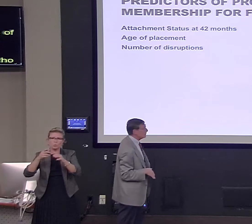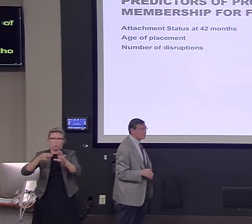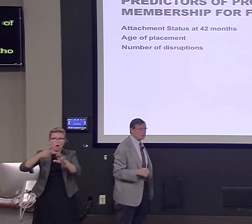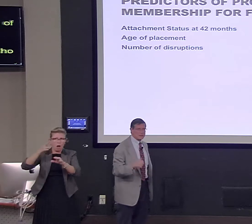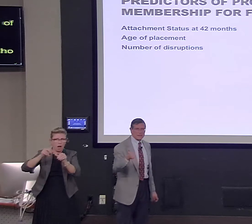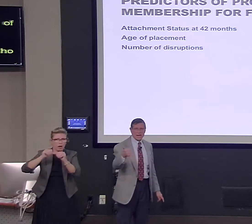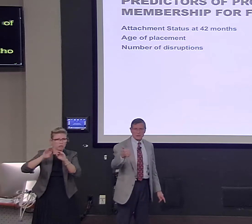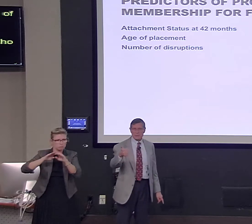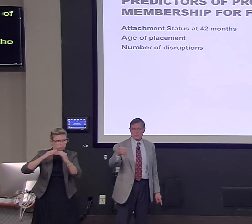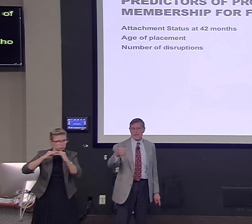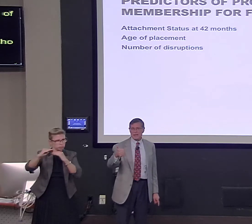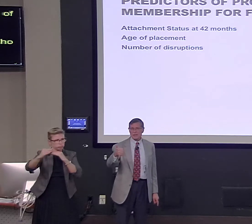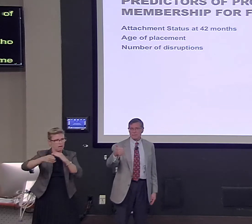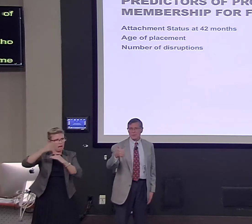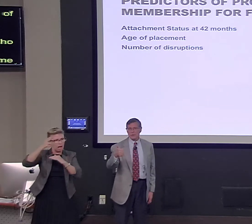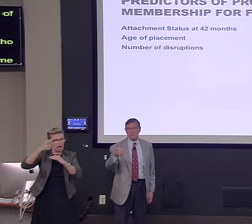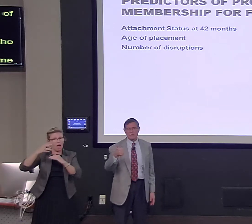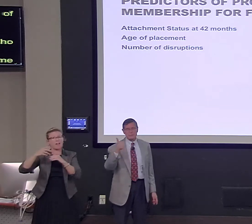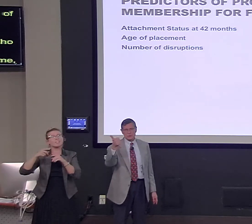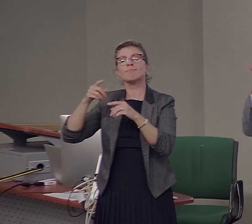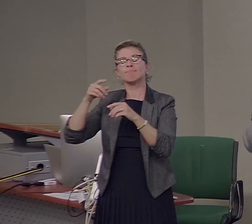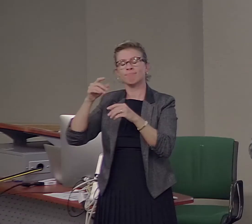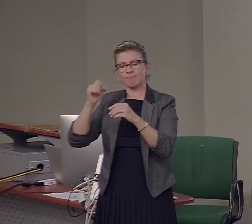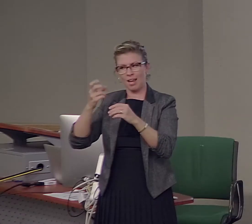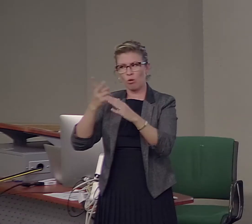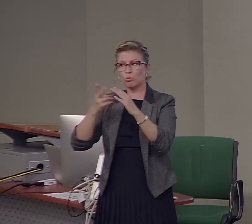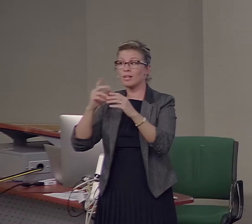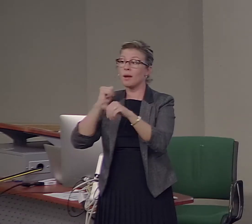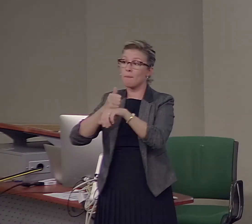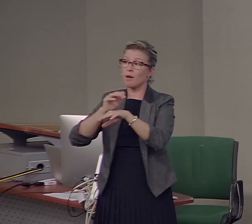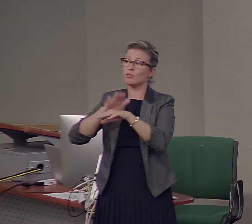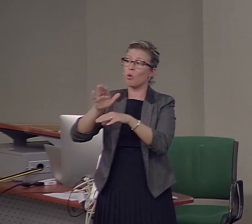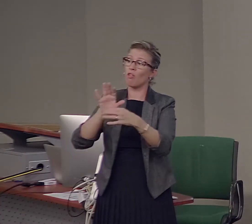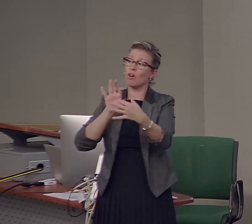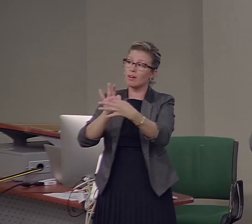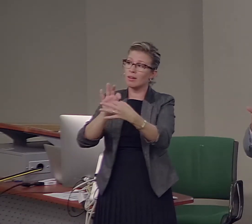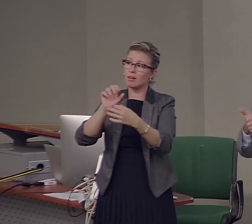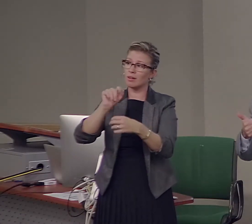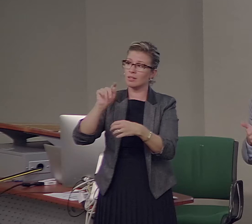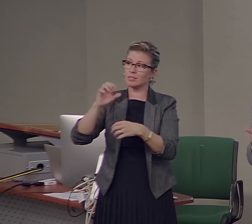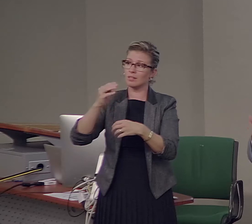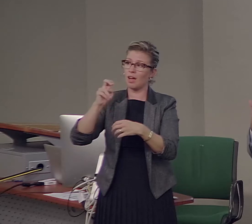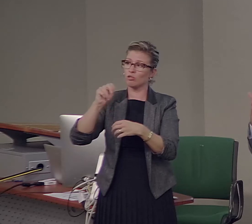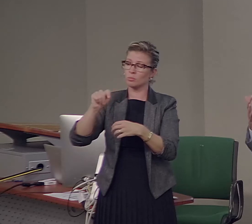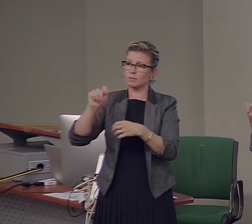it was attachment status of four at 42 months which I'll tell you about in just a second. Age of placement.